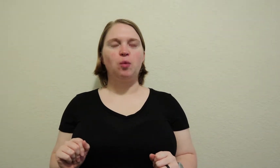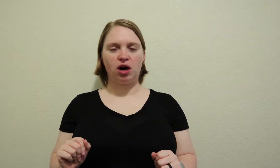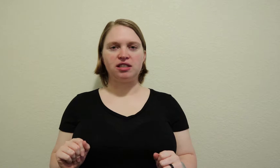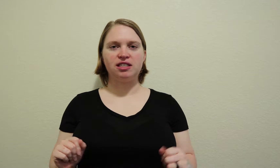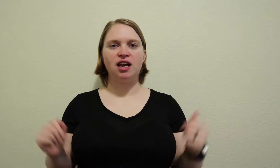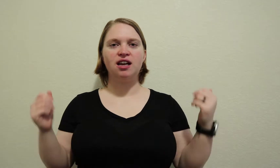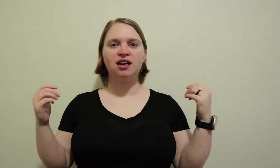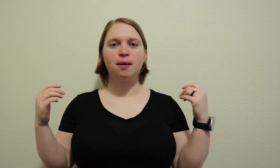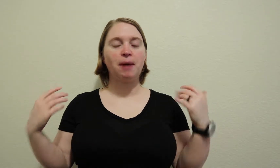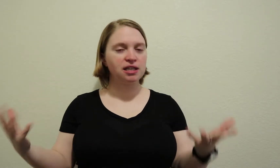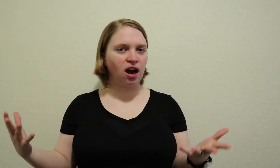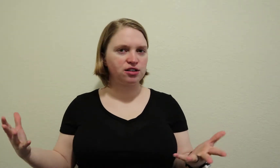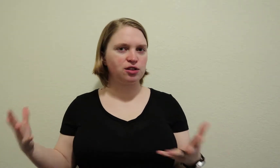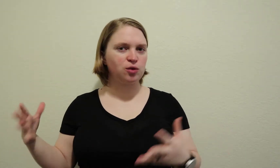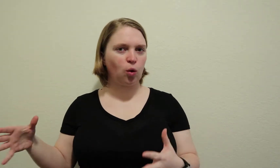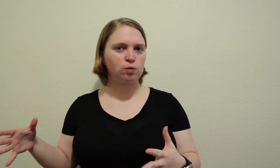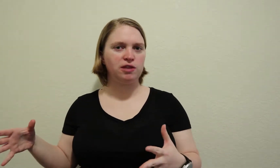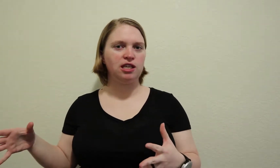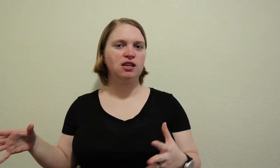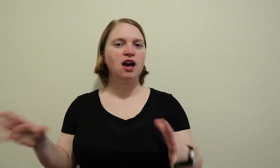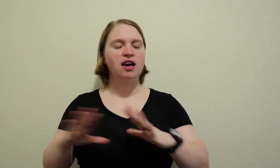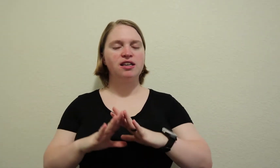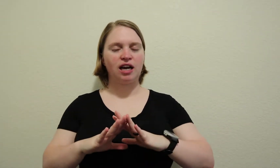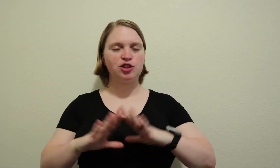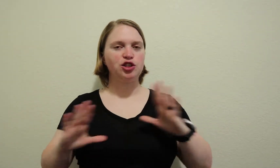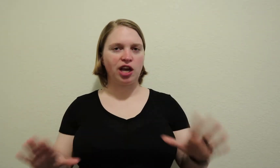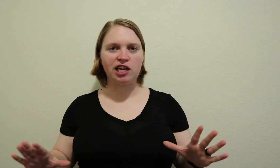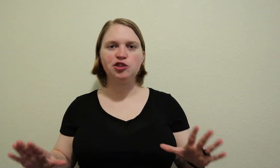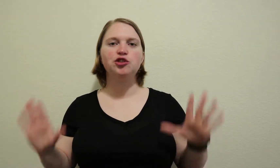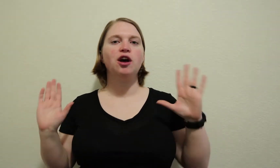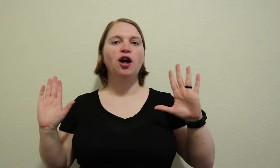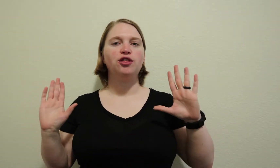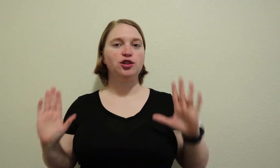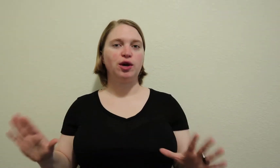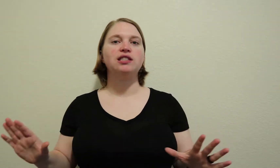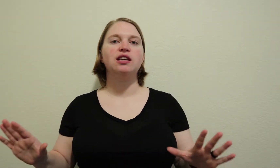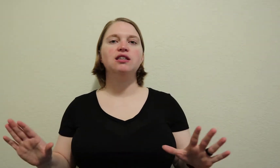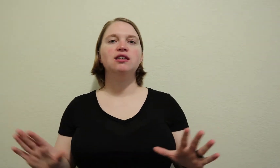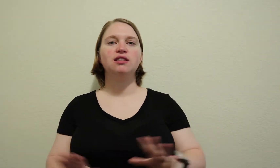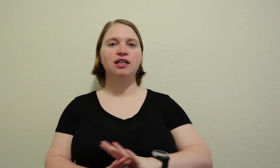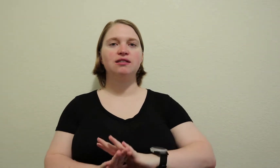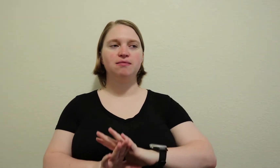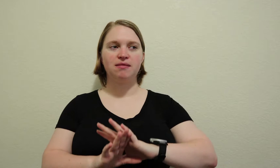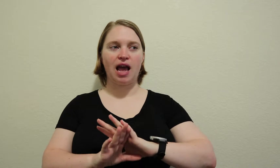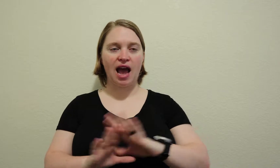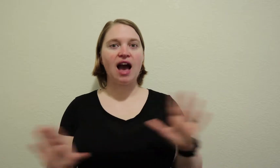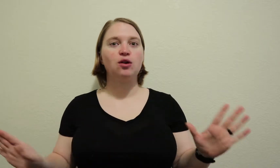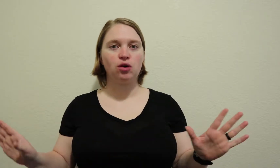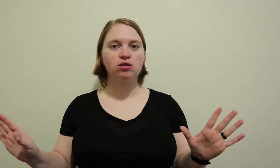was my doctor told me not to change the dressing like at all